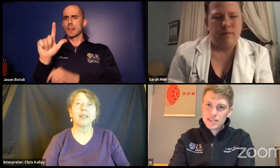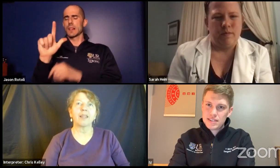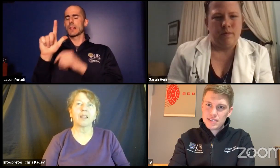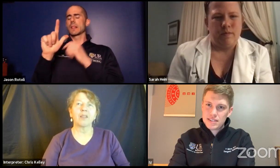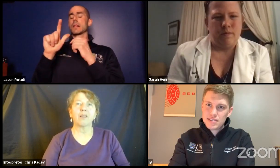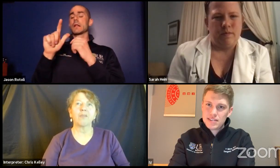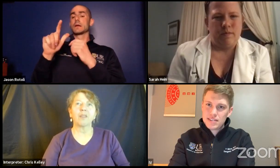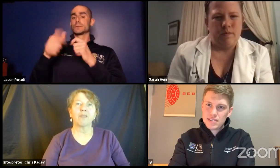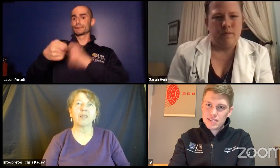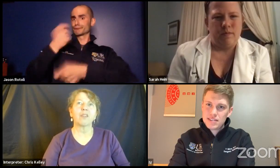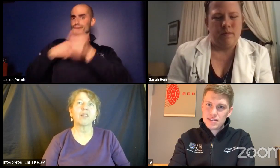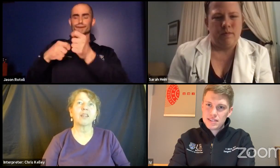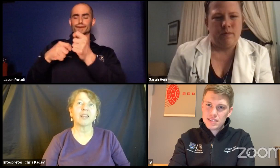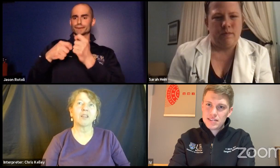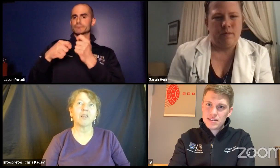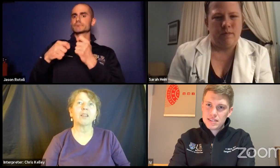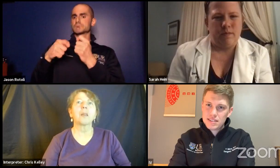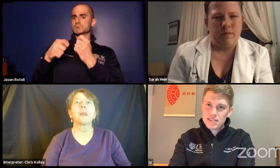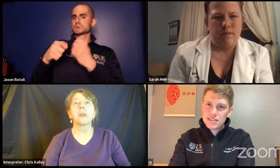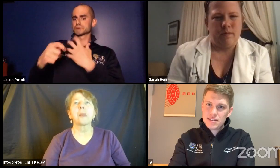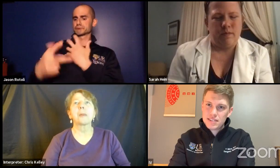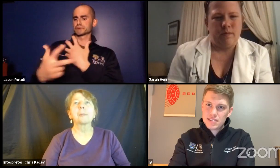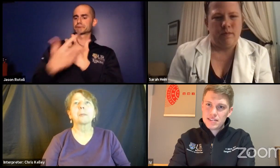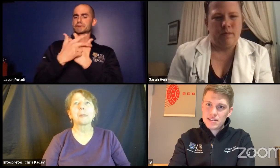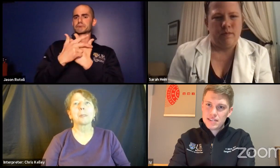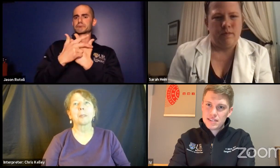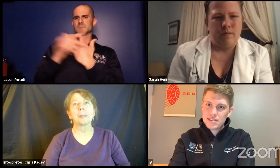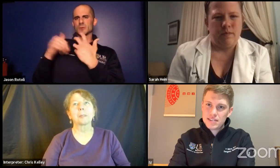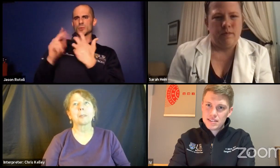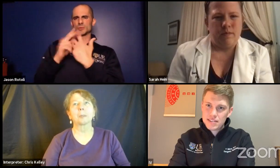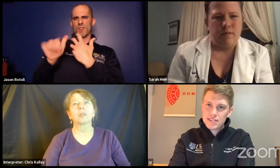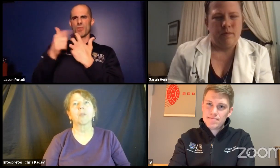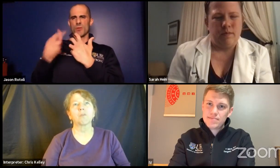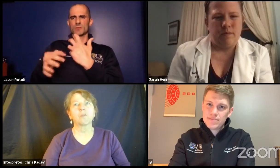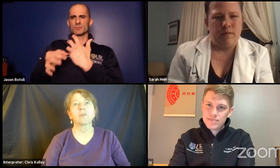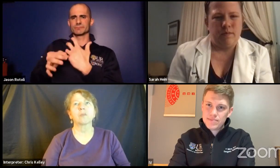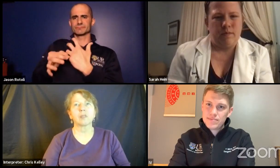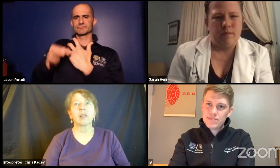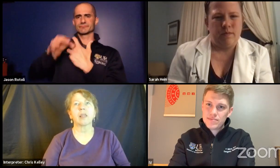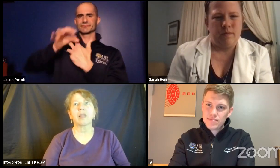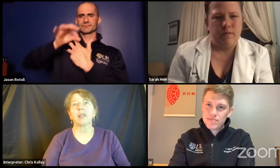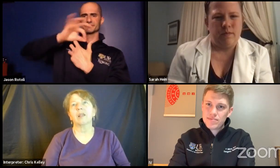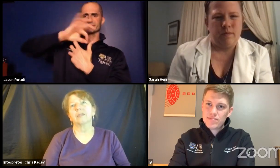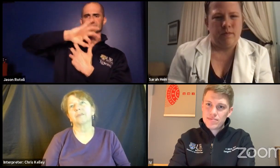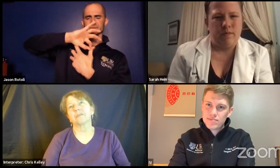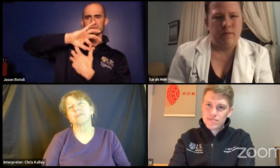heart ailments and you have a chest pain, go and get it checked out.